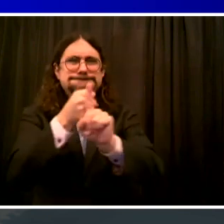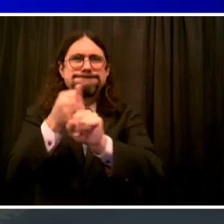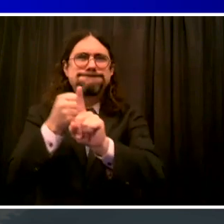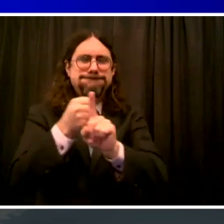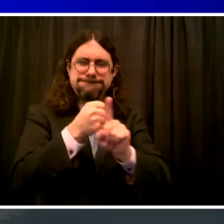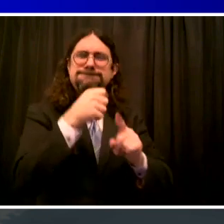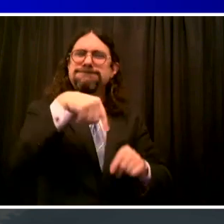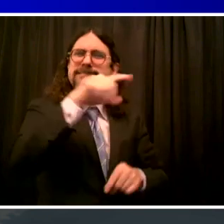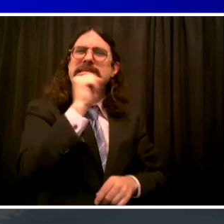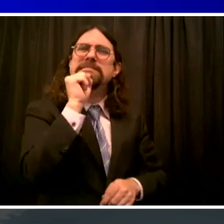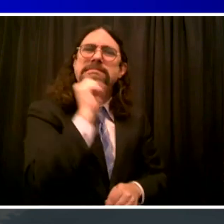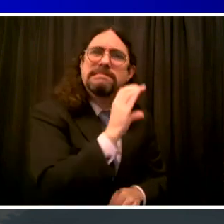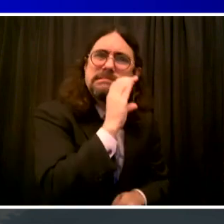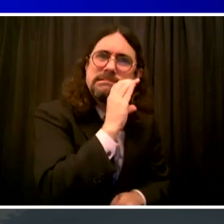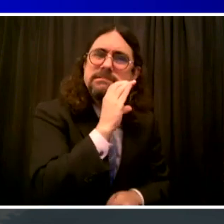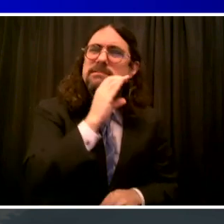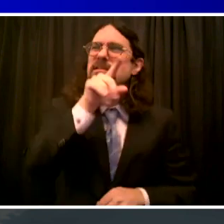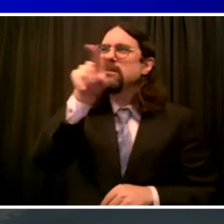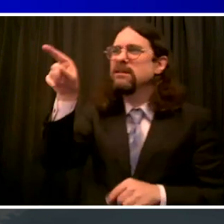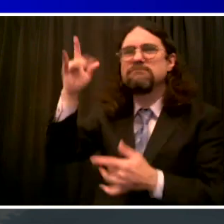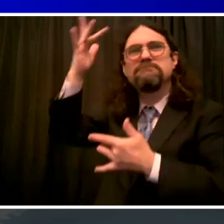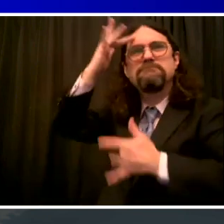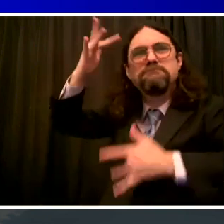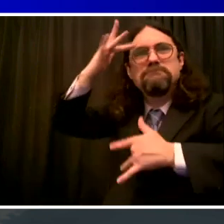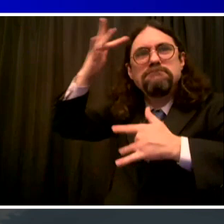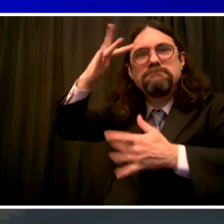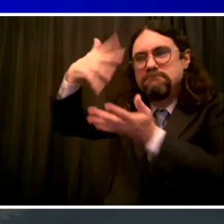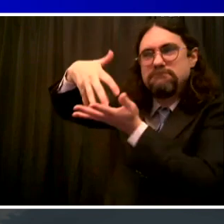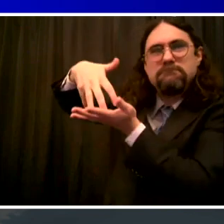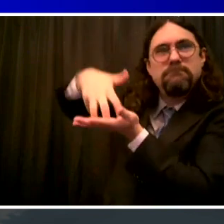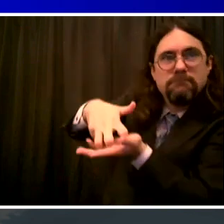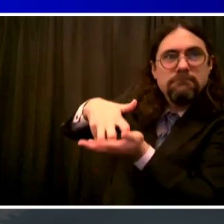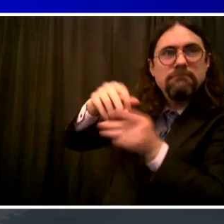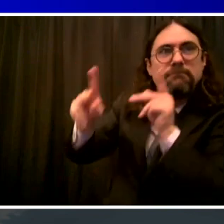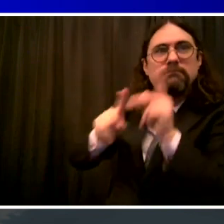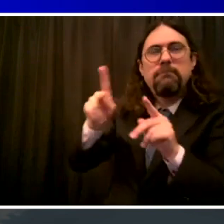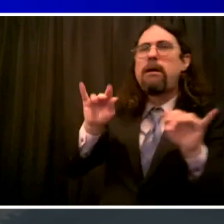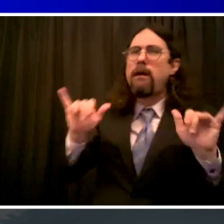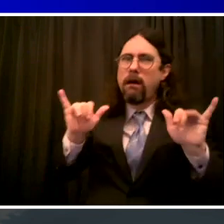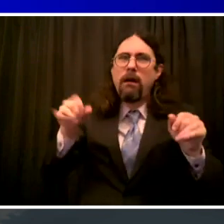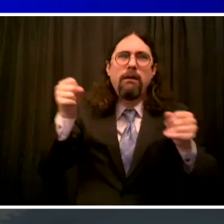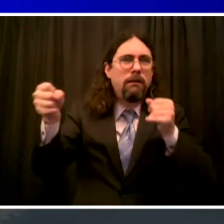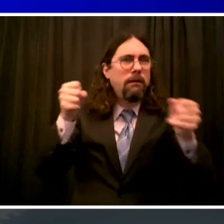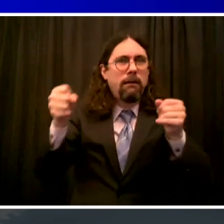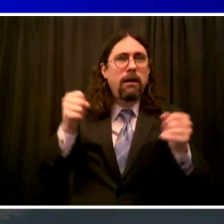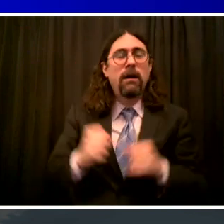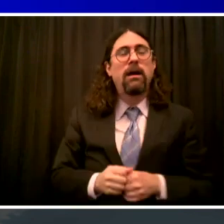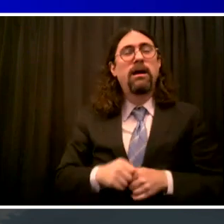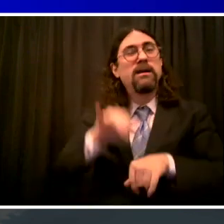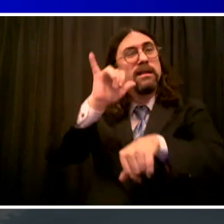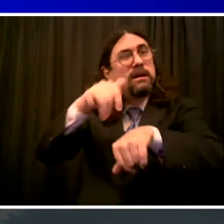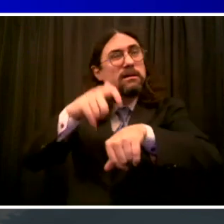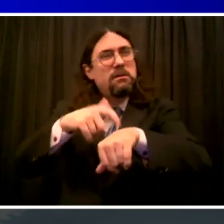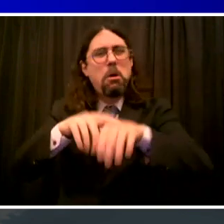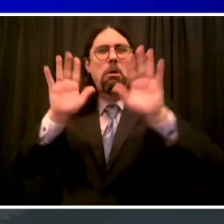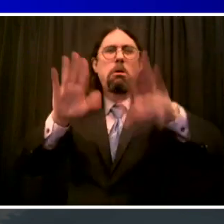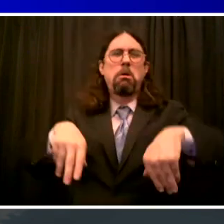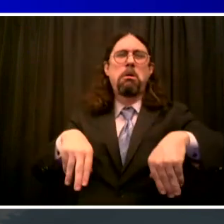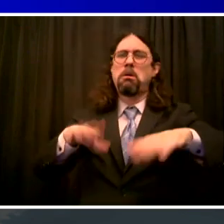NEW YKORERS. HORRIBLE TOLL IT TOOK ON PEOPLE WITH PRE-EXISNGTI CONDITIONS. FOR A LONG TIME, ATHNK GOD, WE SAW